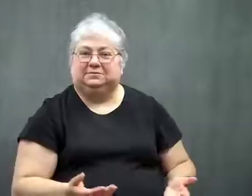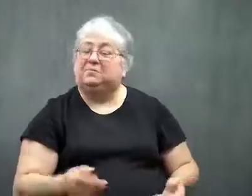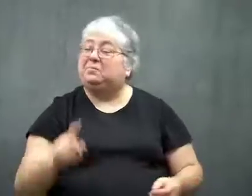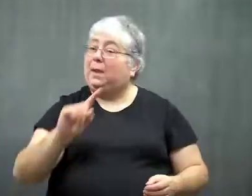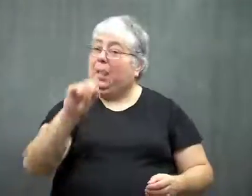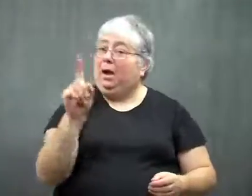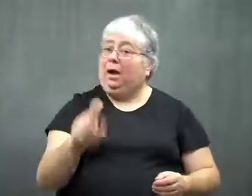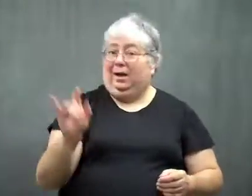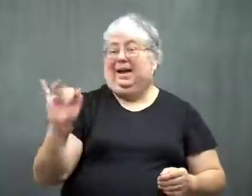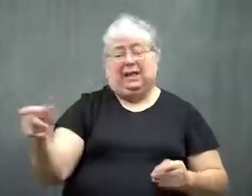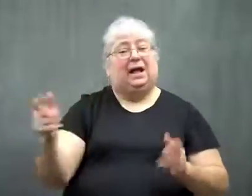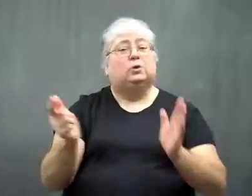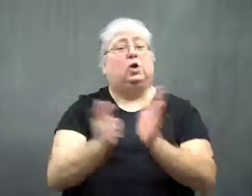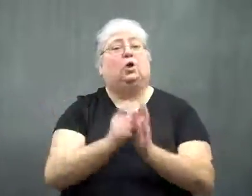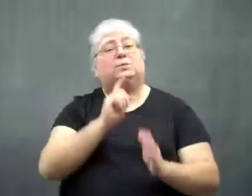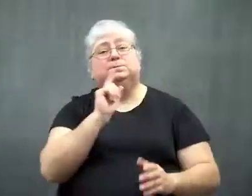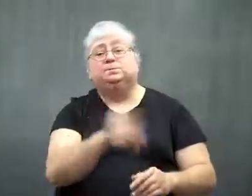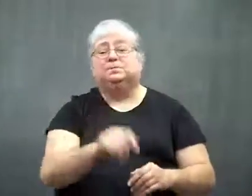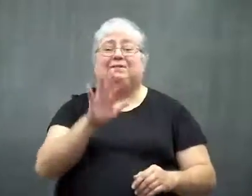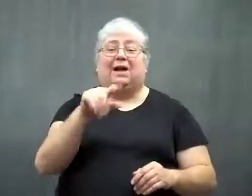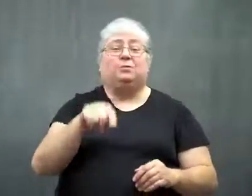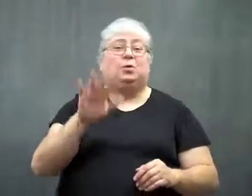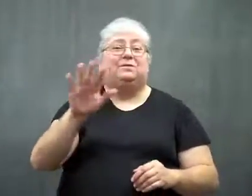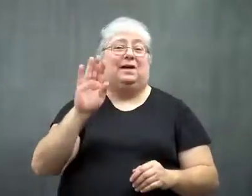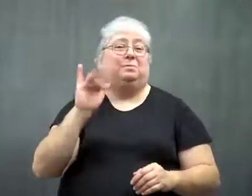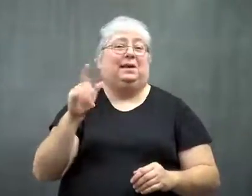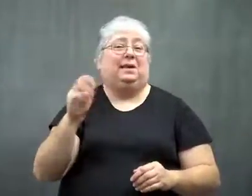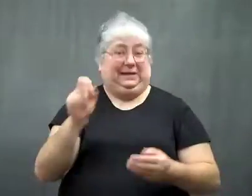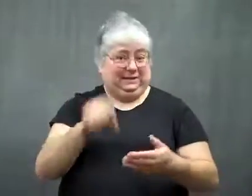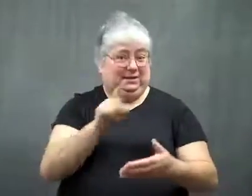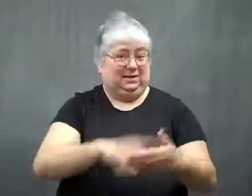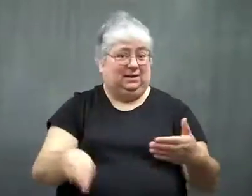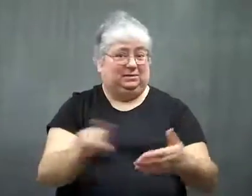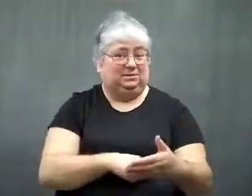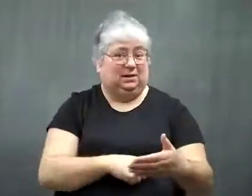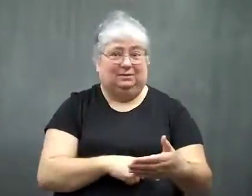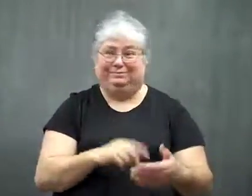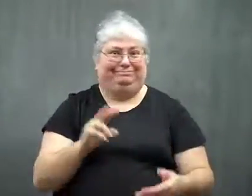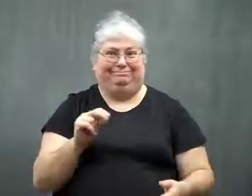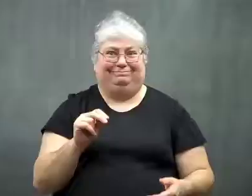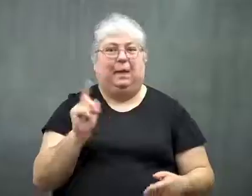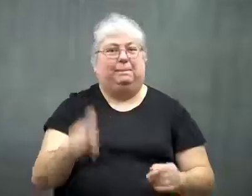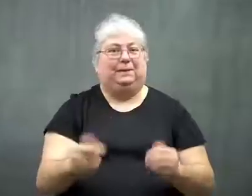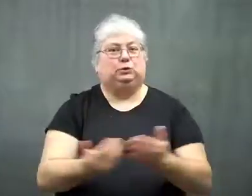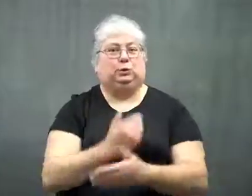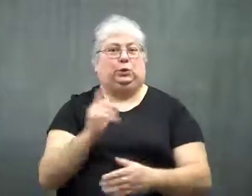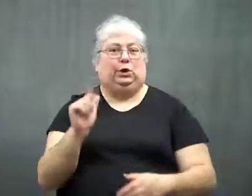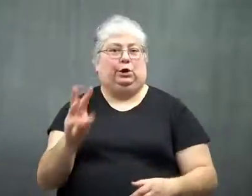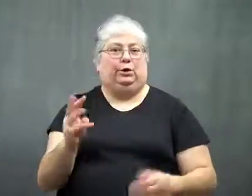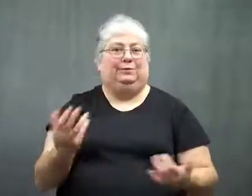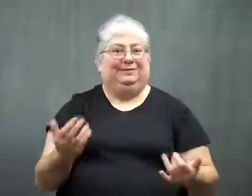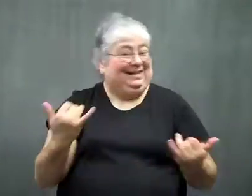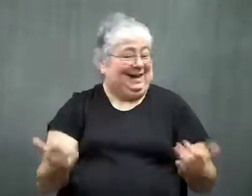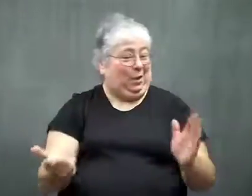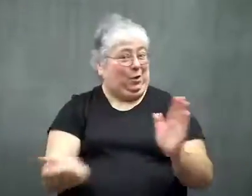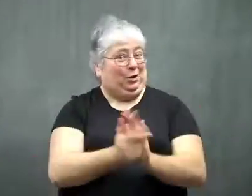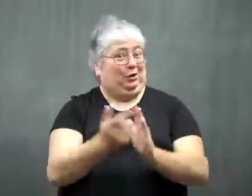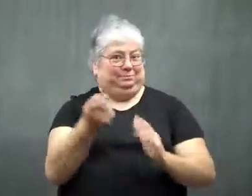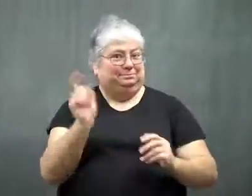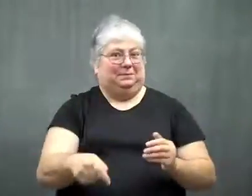The law that requires the payments can't be cancelled out. A new law has to be passed.